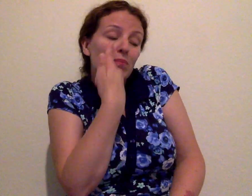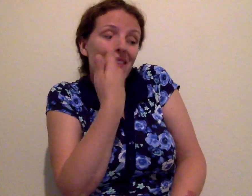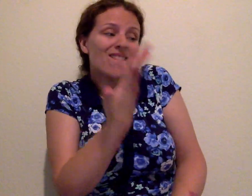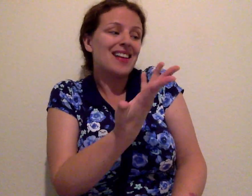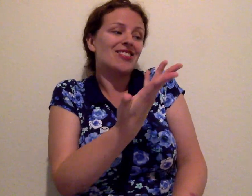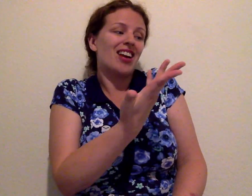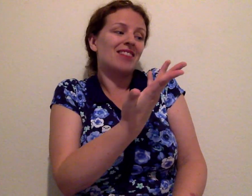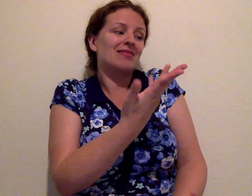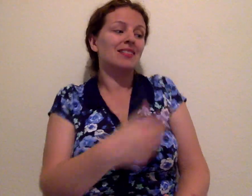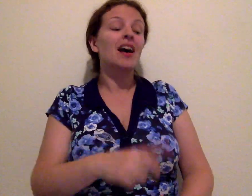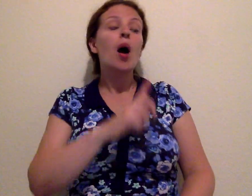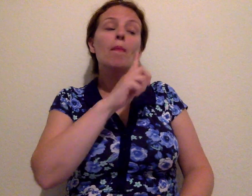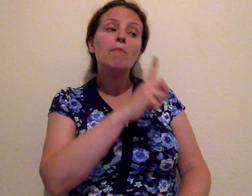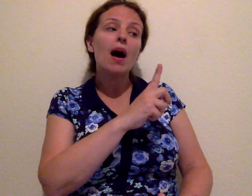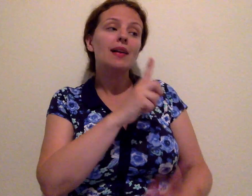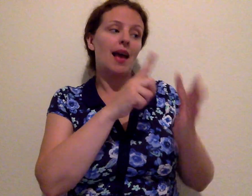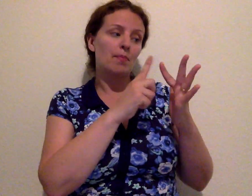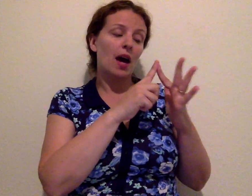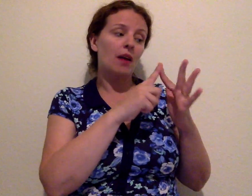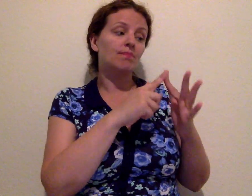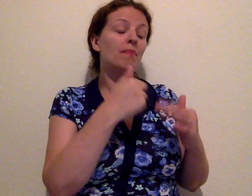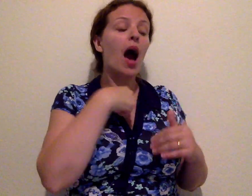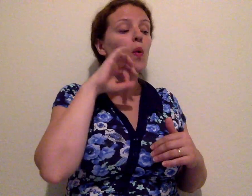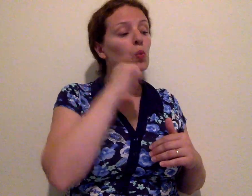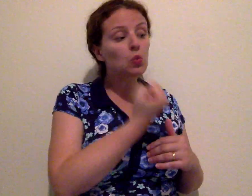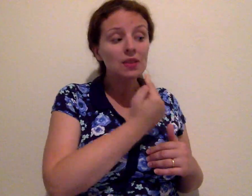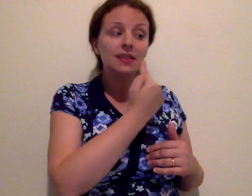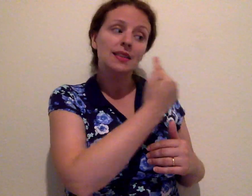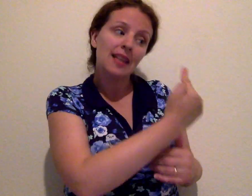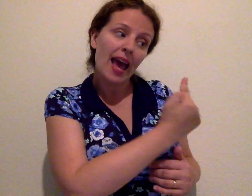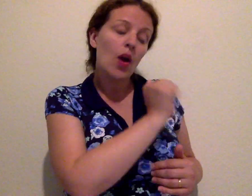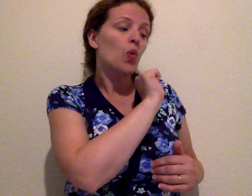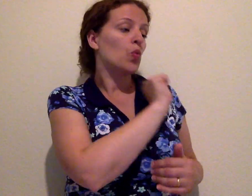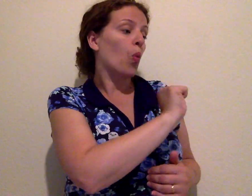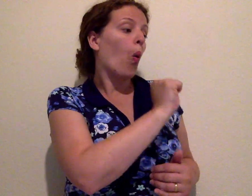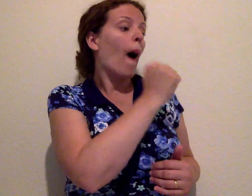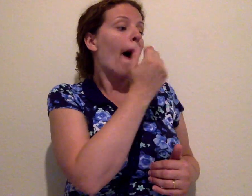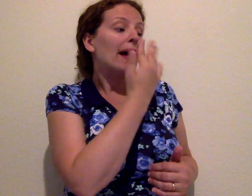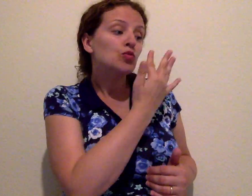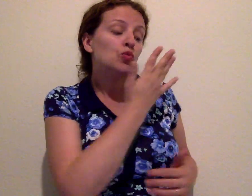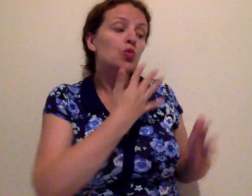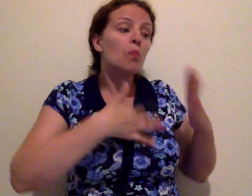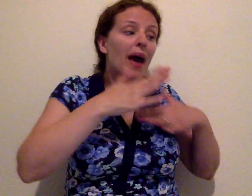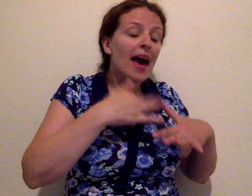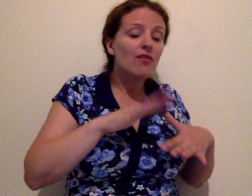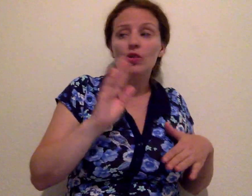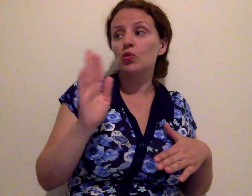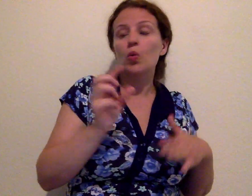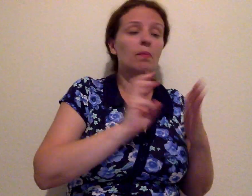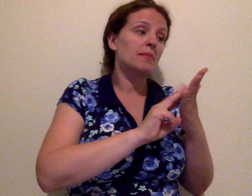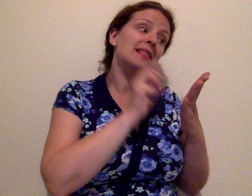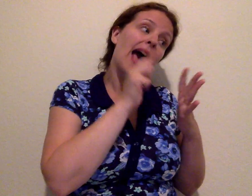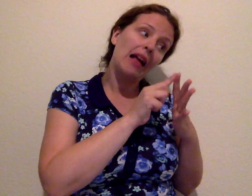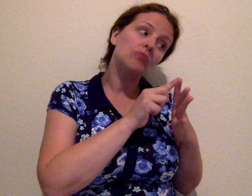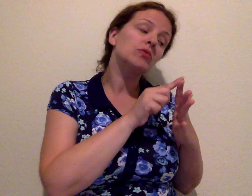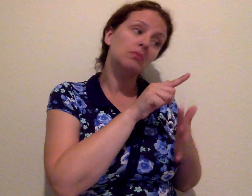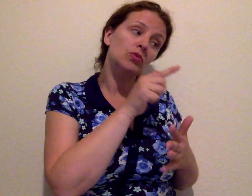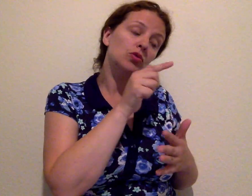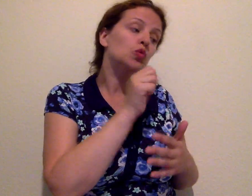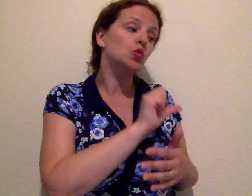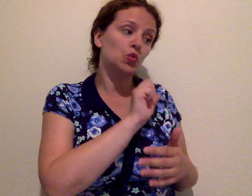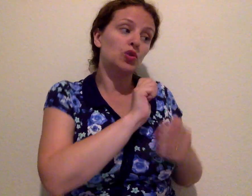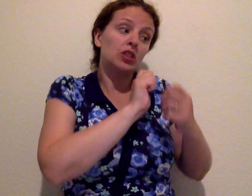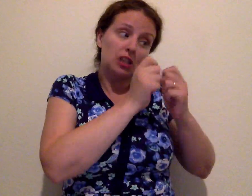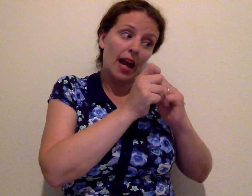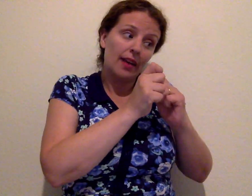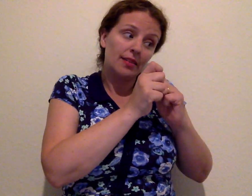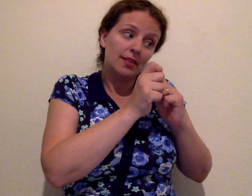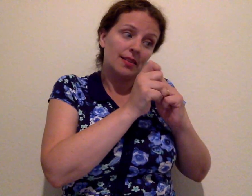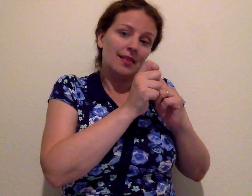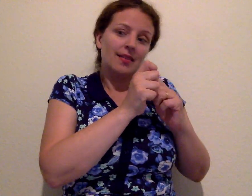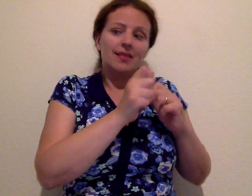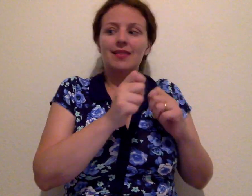"Just an observation, but Emma I would suggest you change your attitude and behaviour towards Mr Elton.